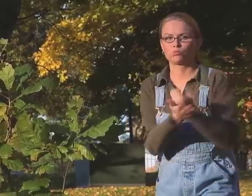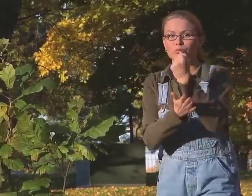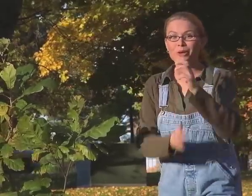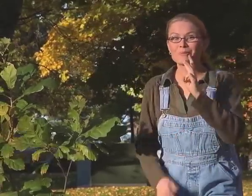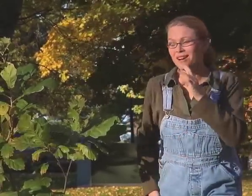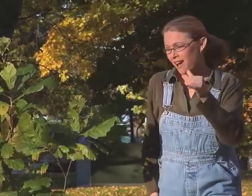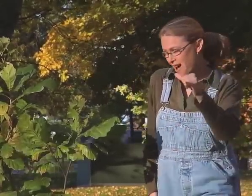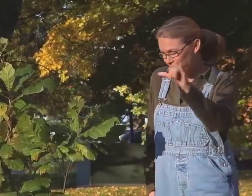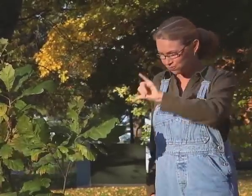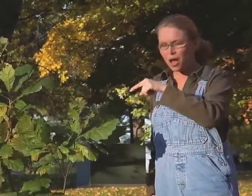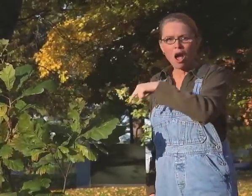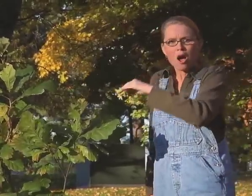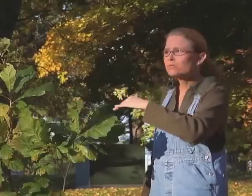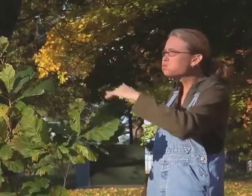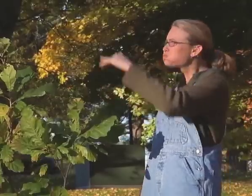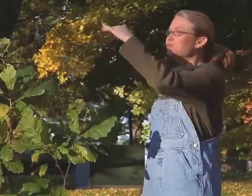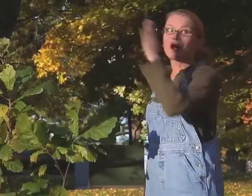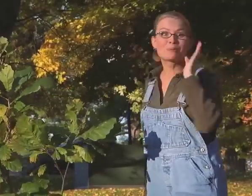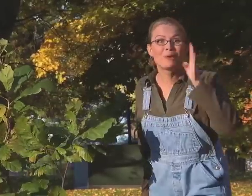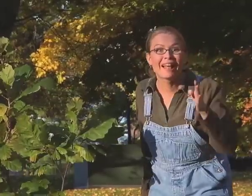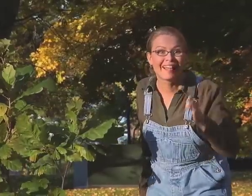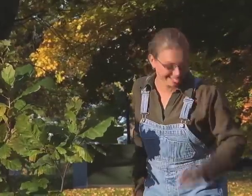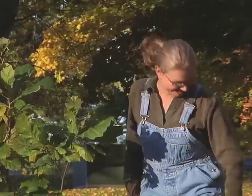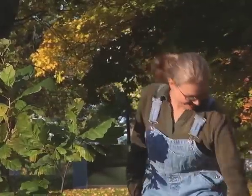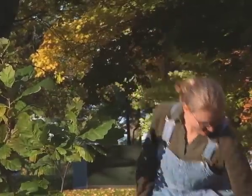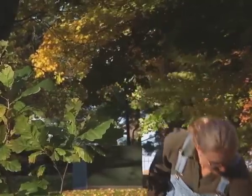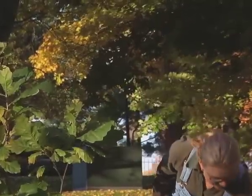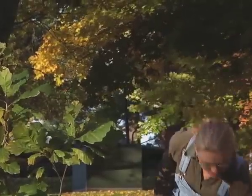I'LL GET SOME WATER AND PUT IT ON THE PLANT, AND THEN IT WILL GROW.